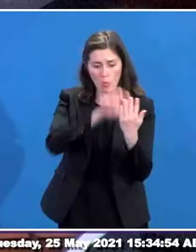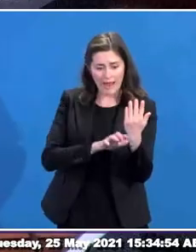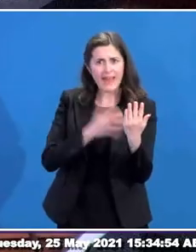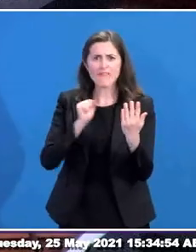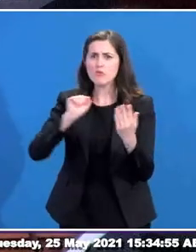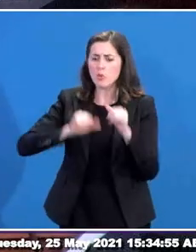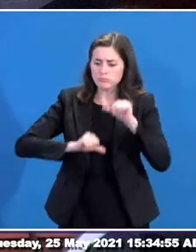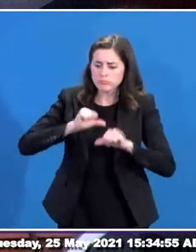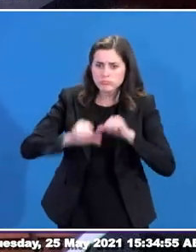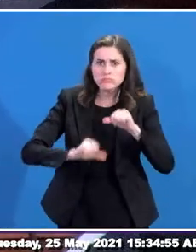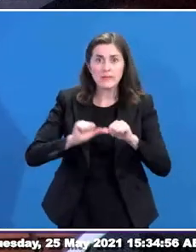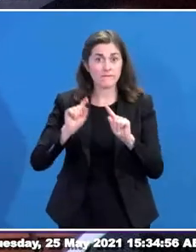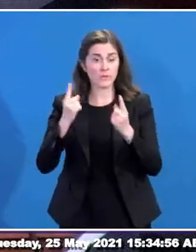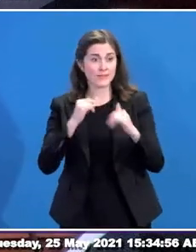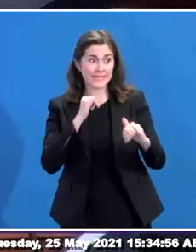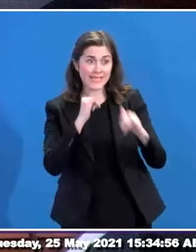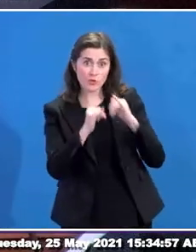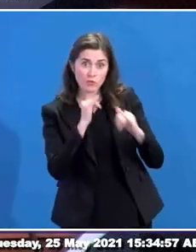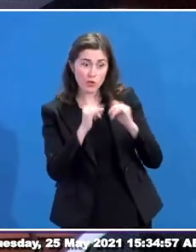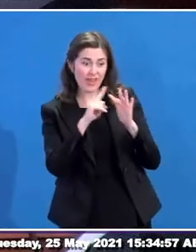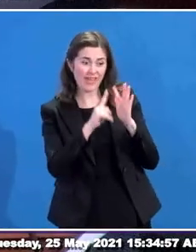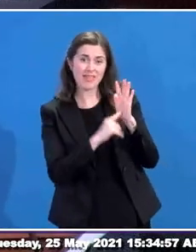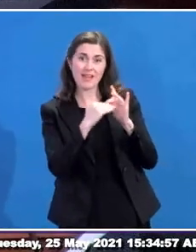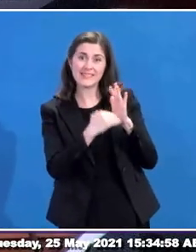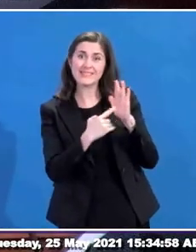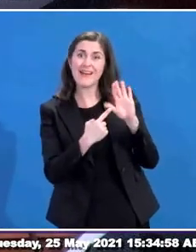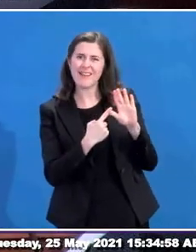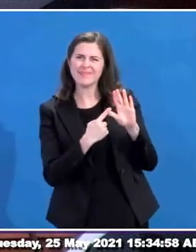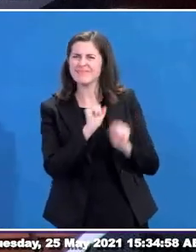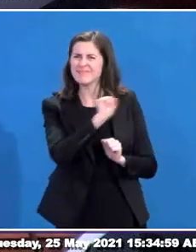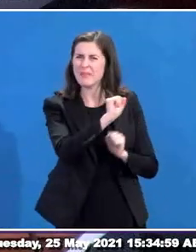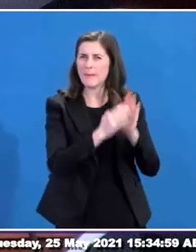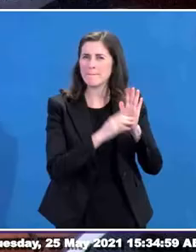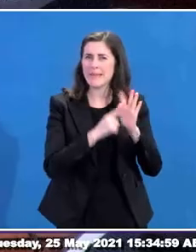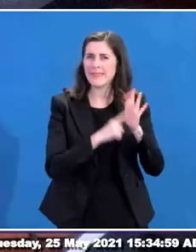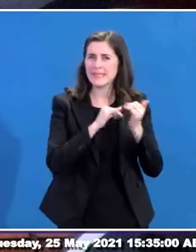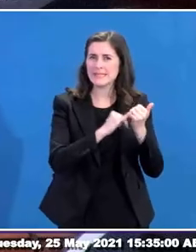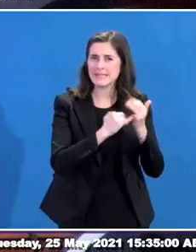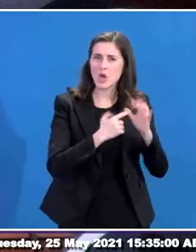who is Melissa's sister and guardian. You remember that? MS PIAUD: That's correct.